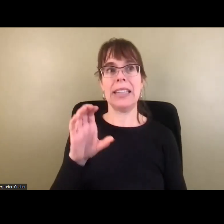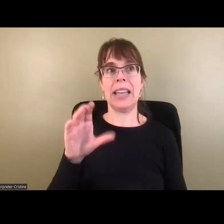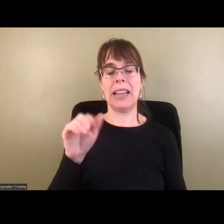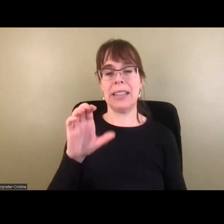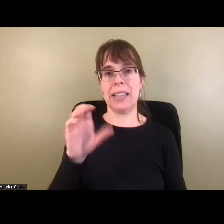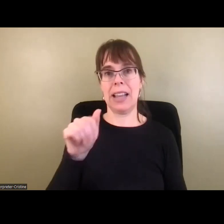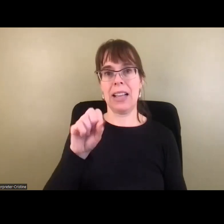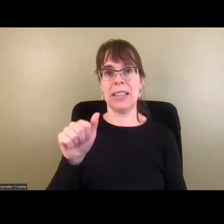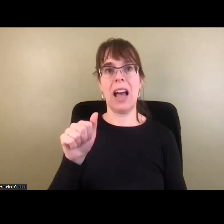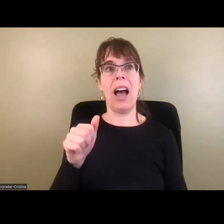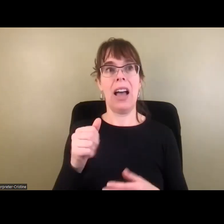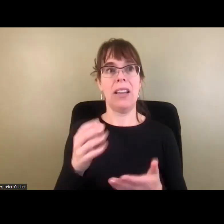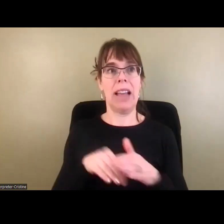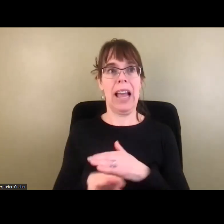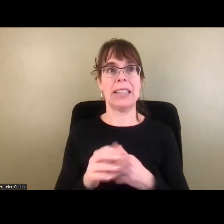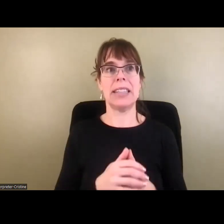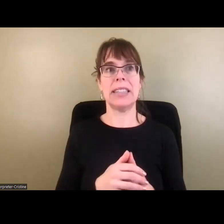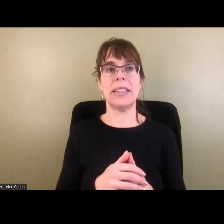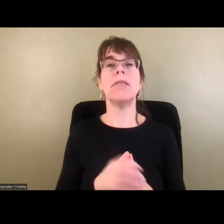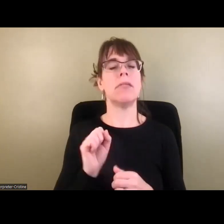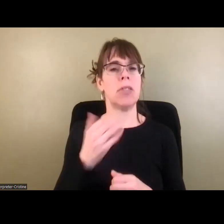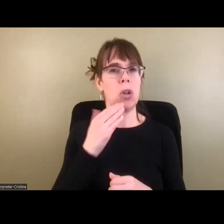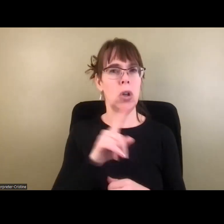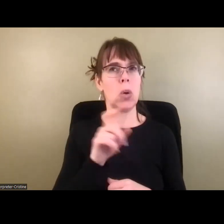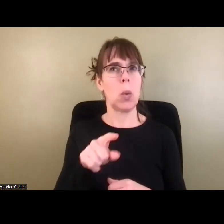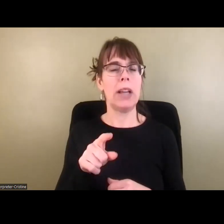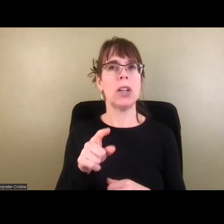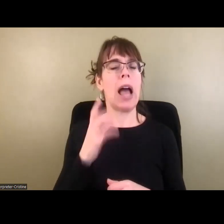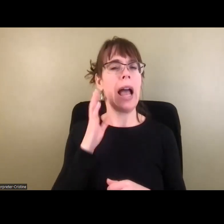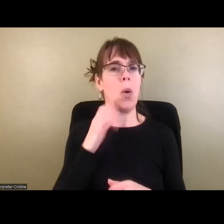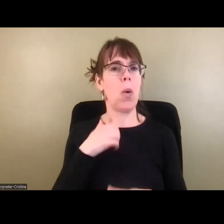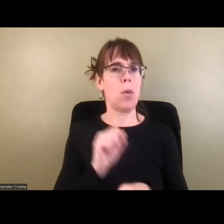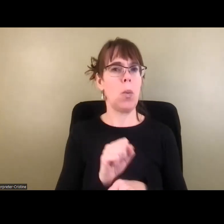That's a great question. I know we have worked, I believe our organizing